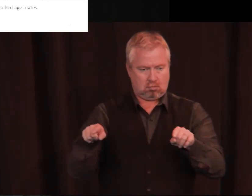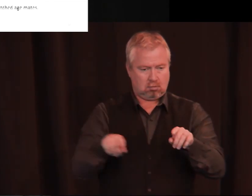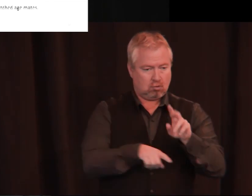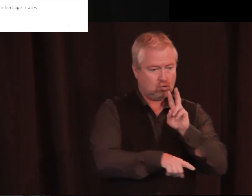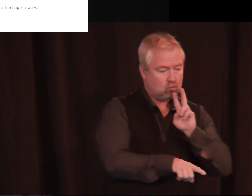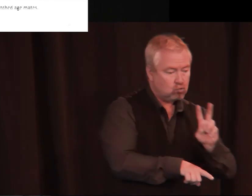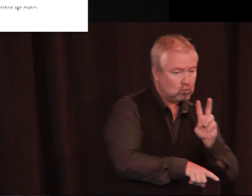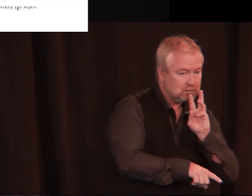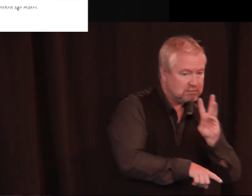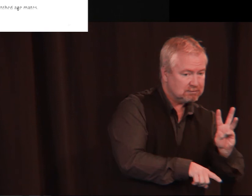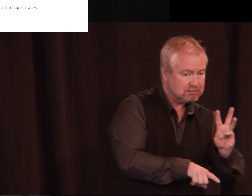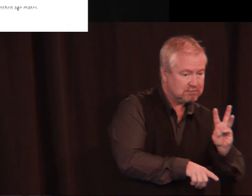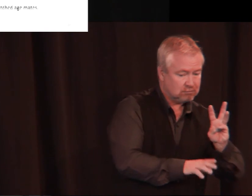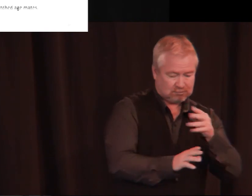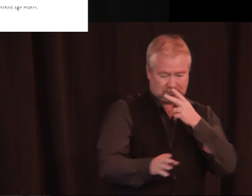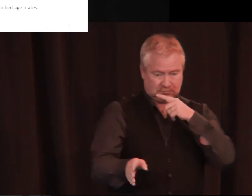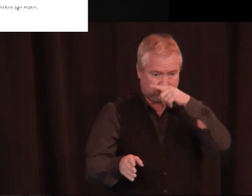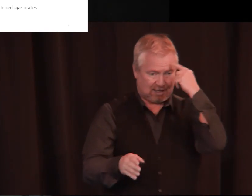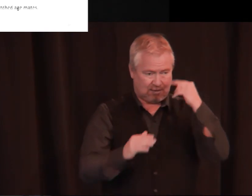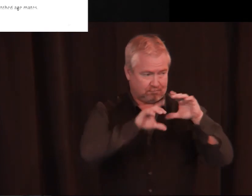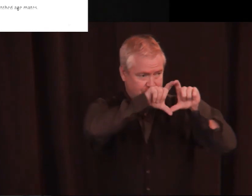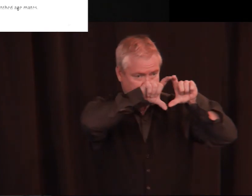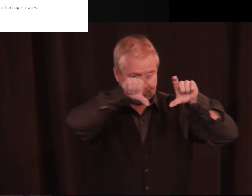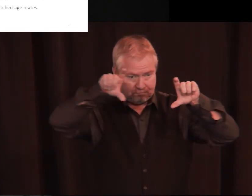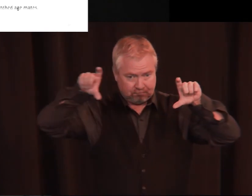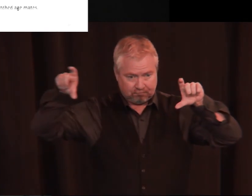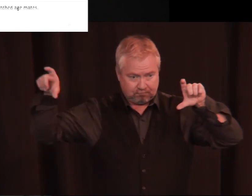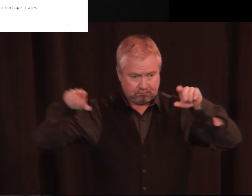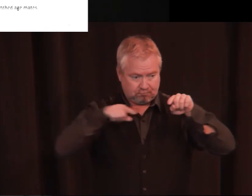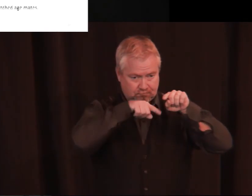the black bars show you the children with typical hearing,